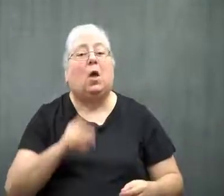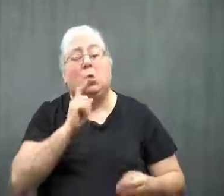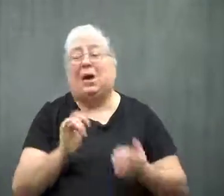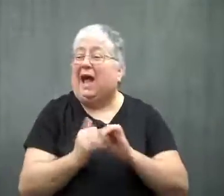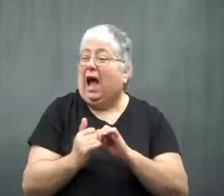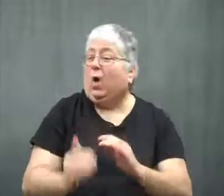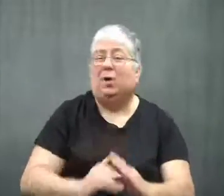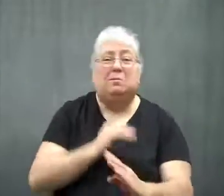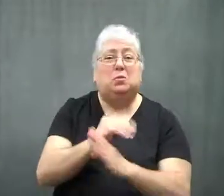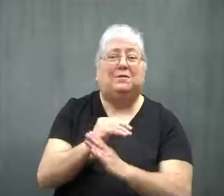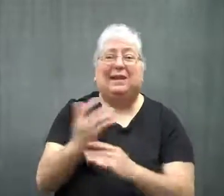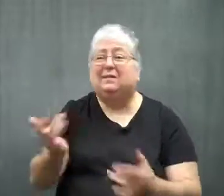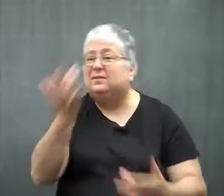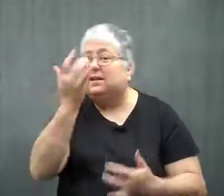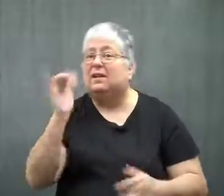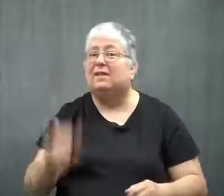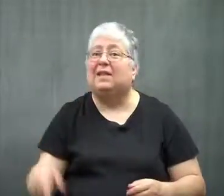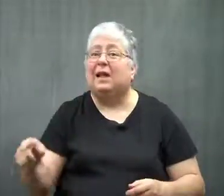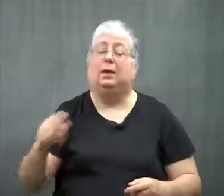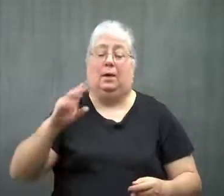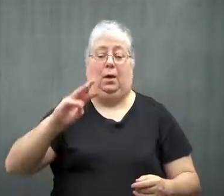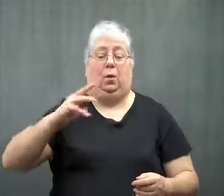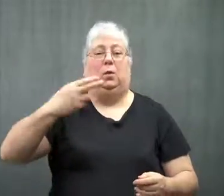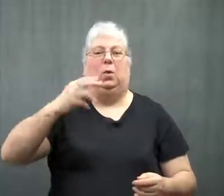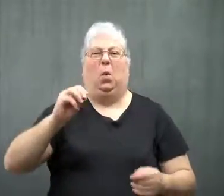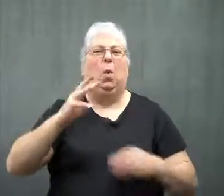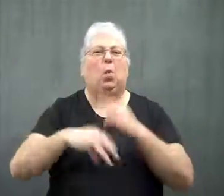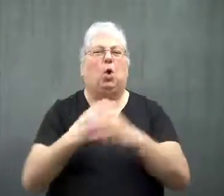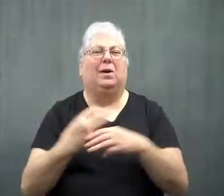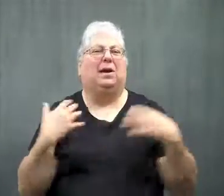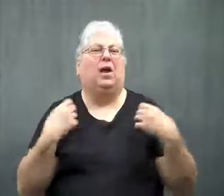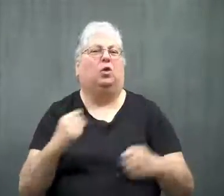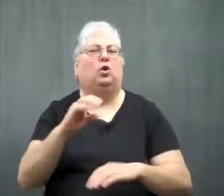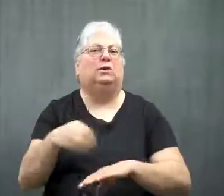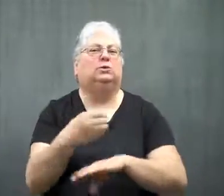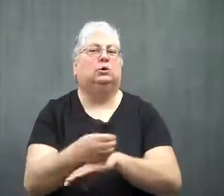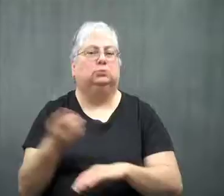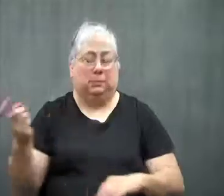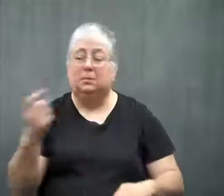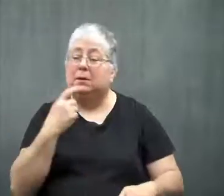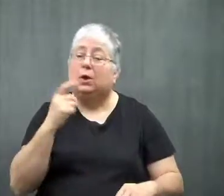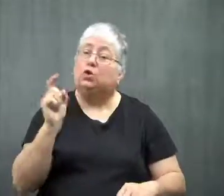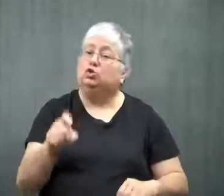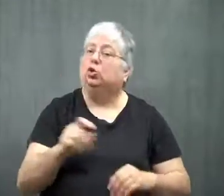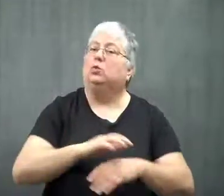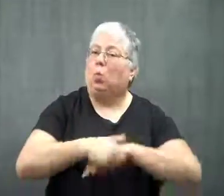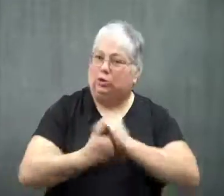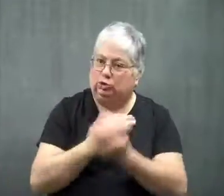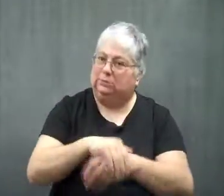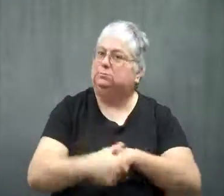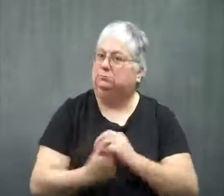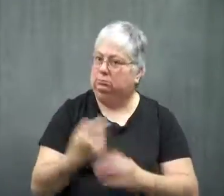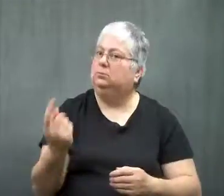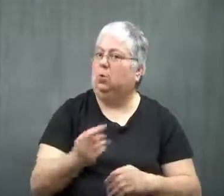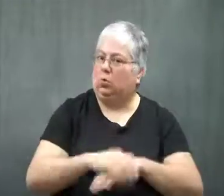To prevent illness, the WHO, World Health Organization recommends throrough hand-washing.